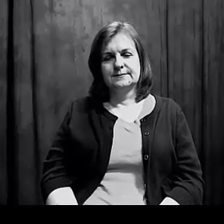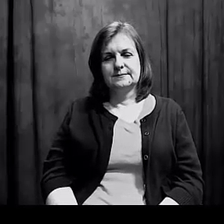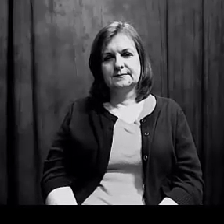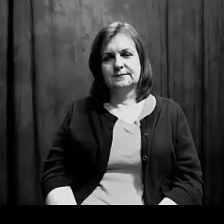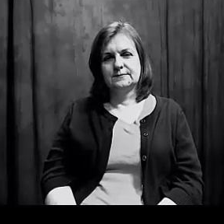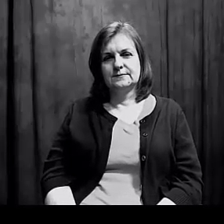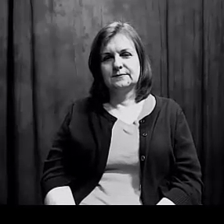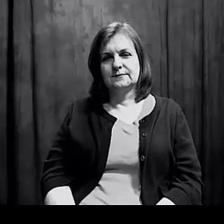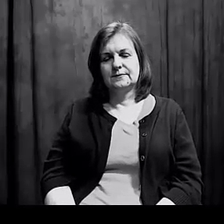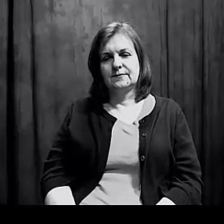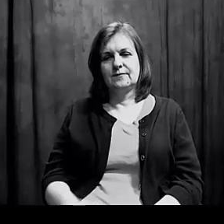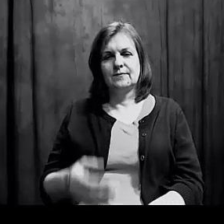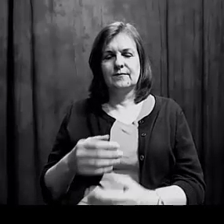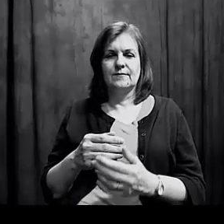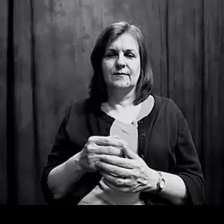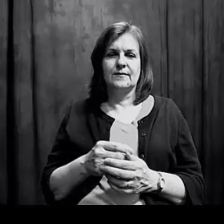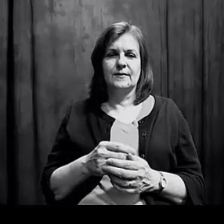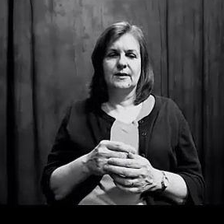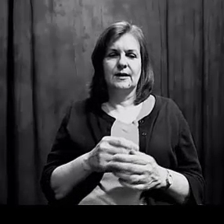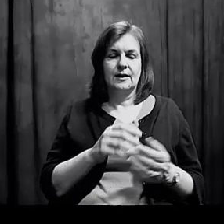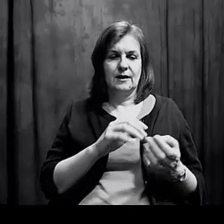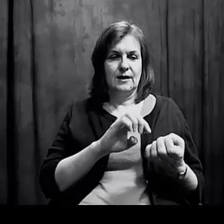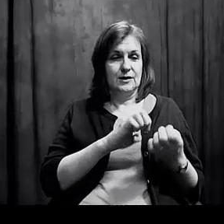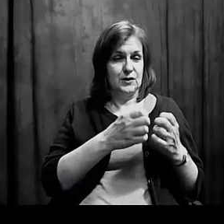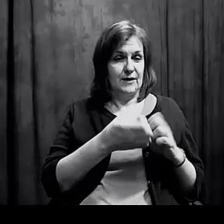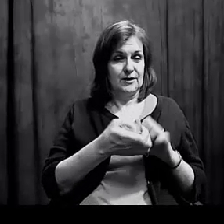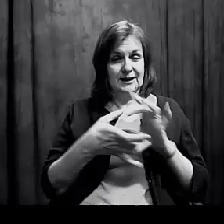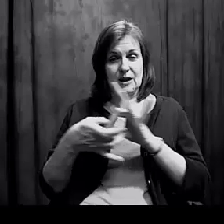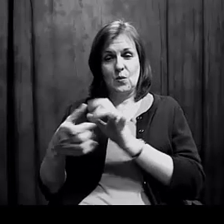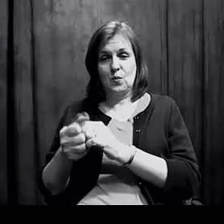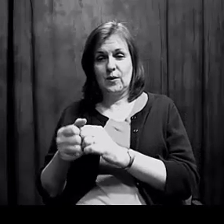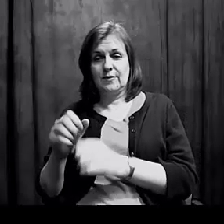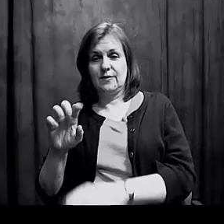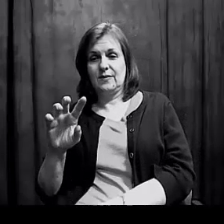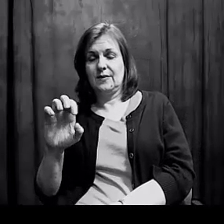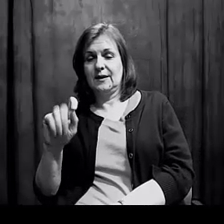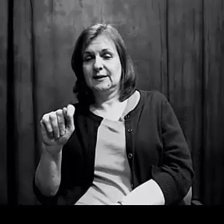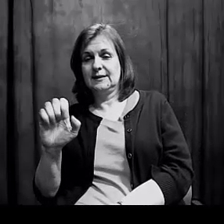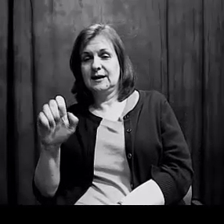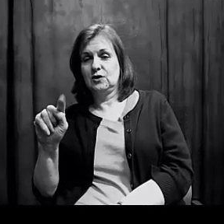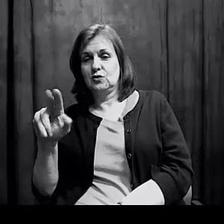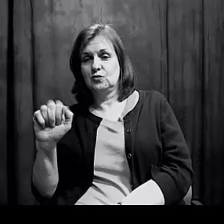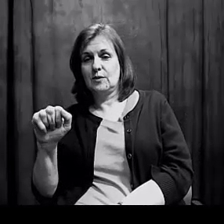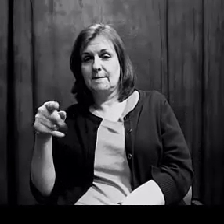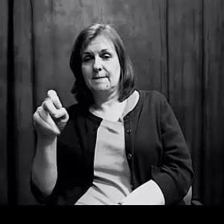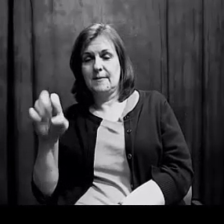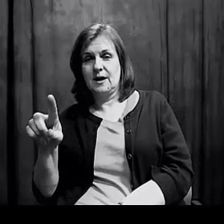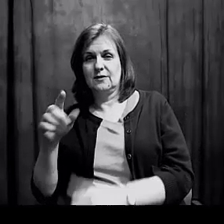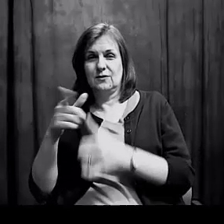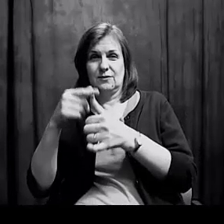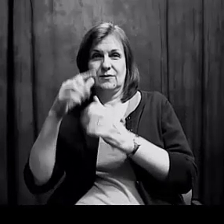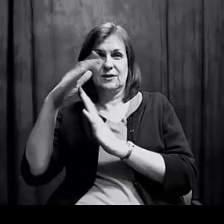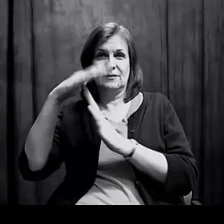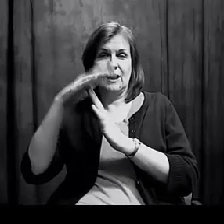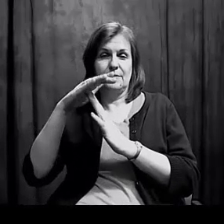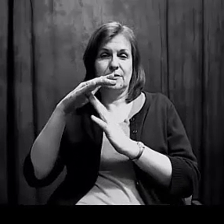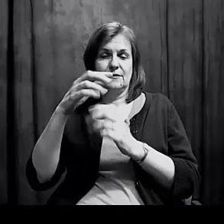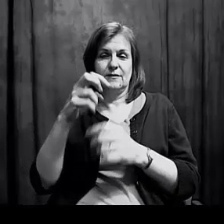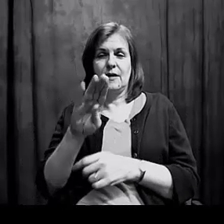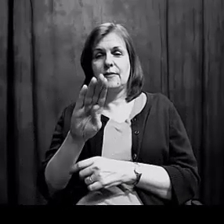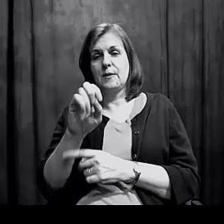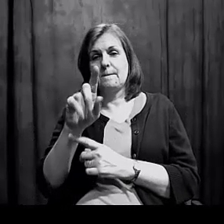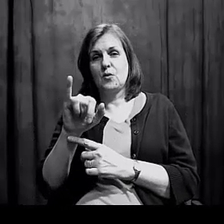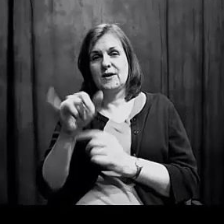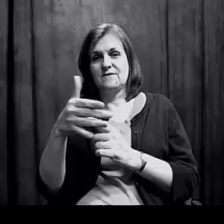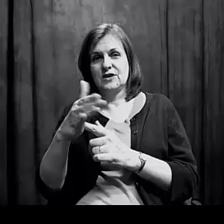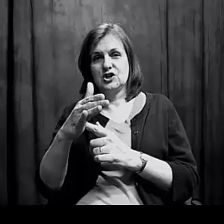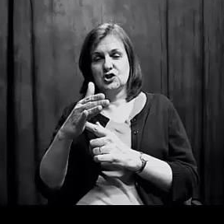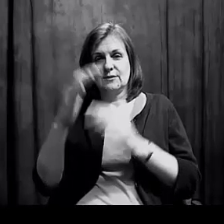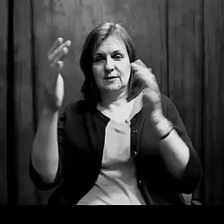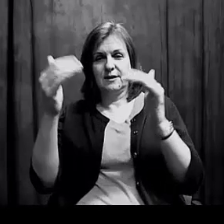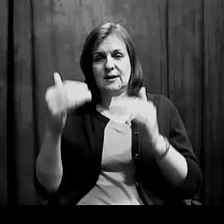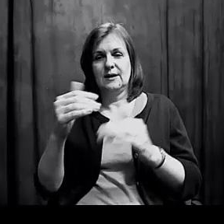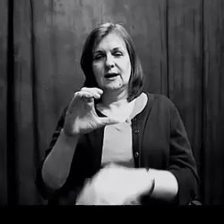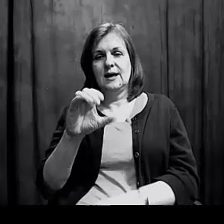so across our evoltuion with our tetrapod structure we've got ray-finned fish up at the top -- those are the bony fish